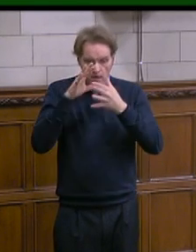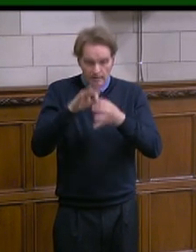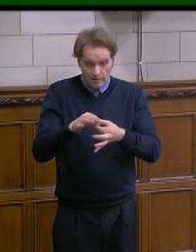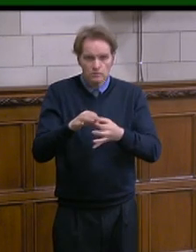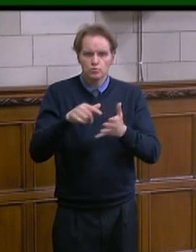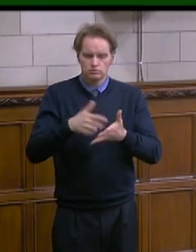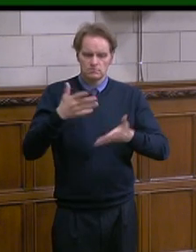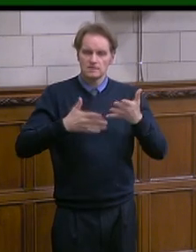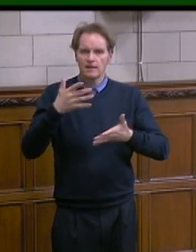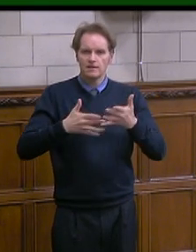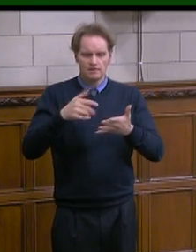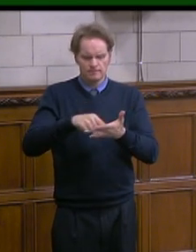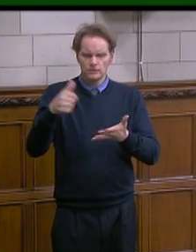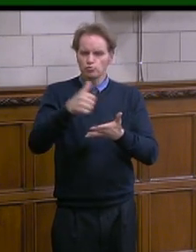and making it part of the national curriculum.